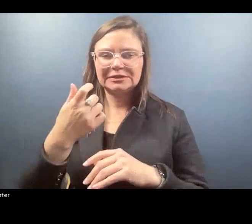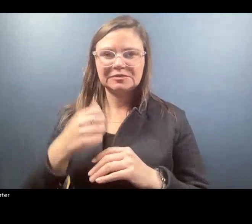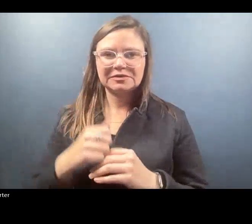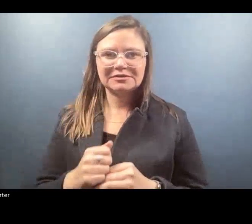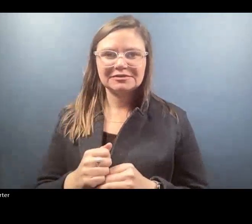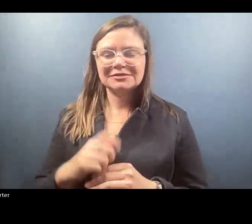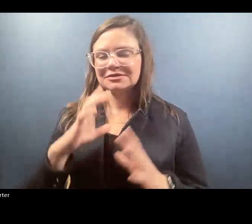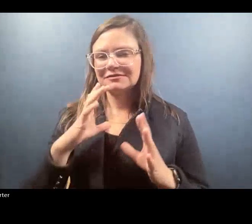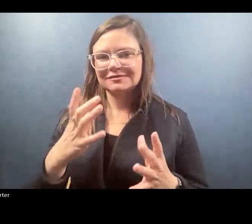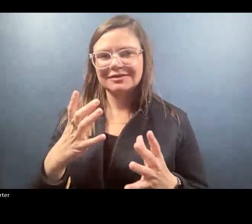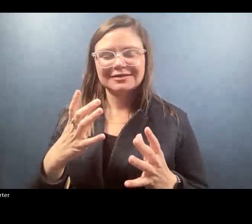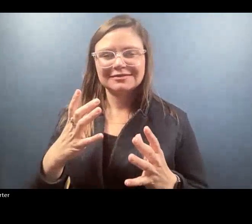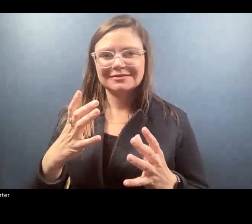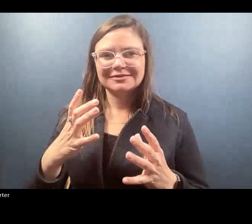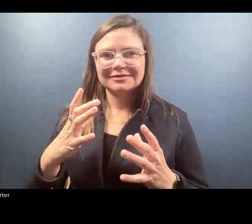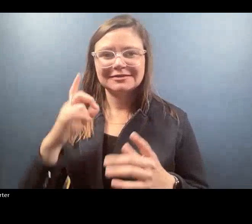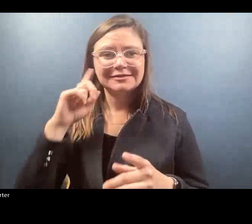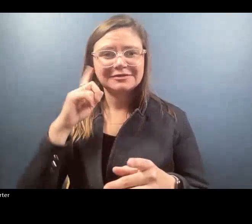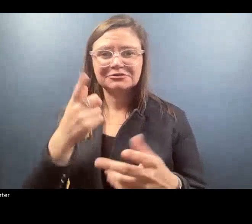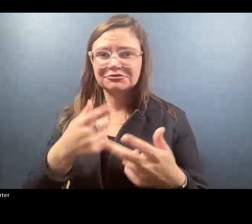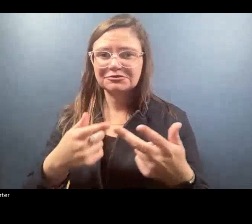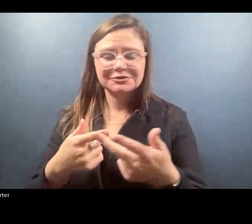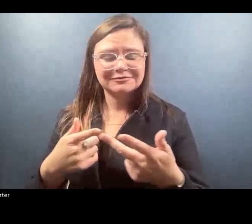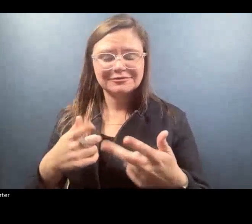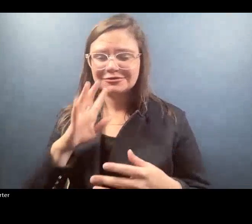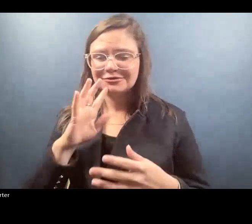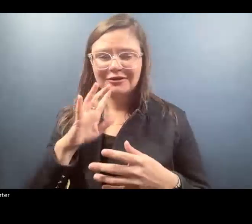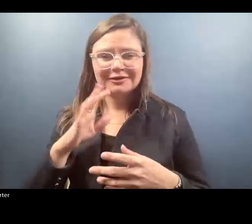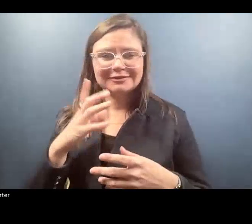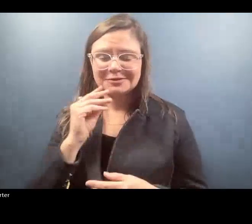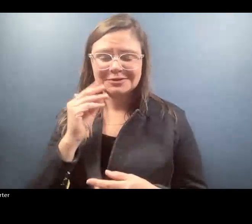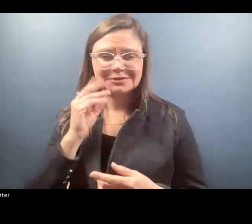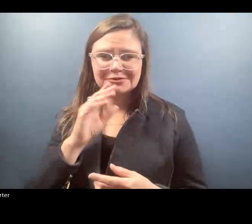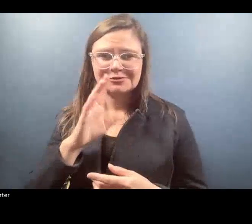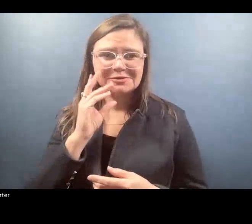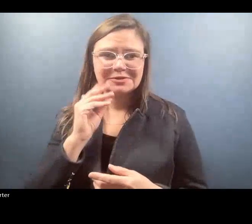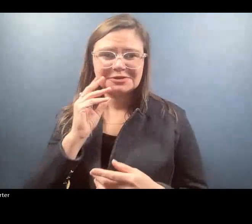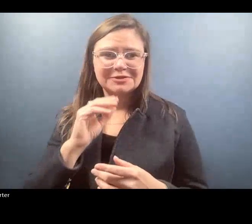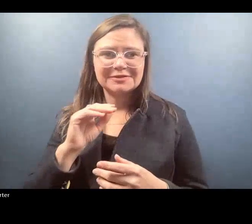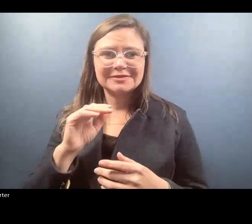We could listen to the three of you talk about this experience and and how this is going to New Mexico.